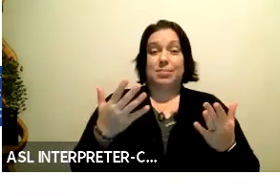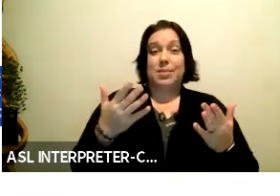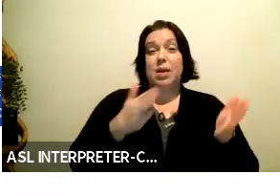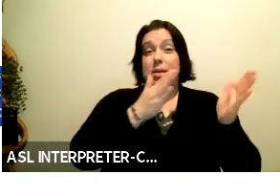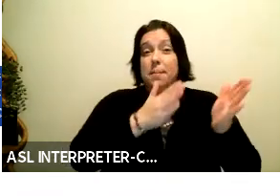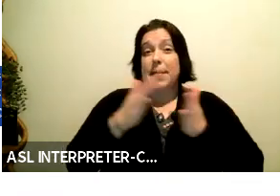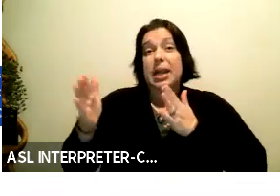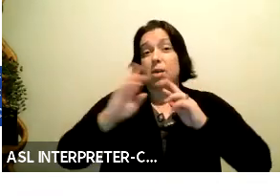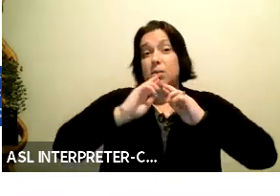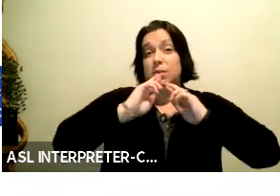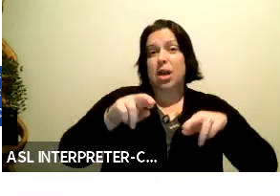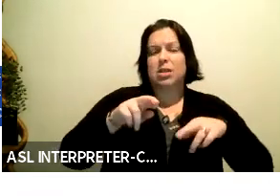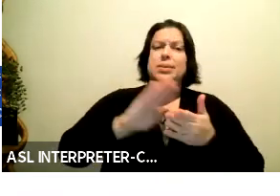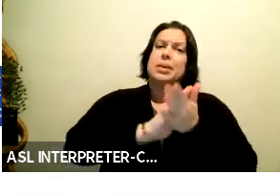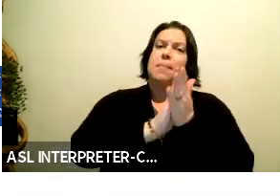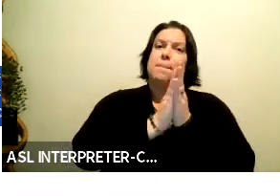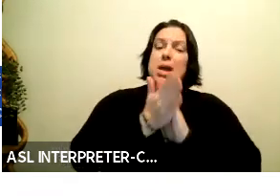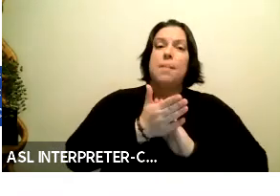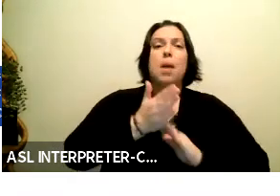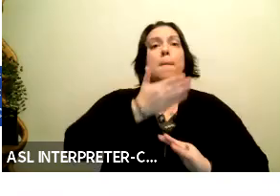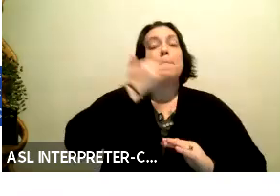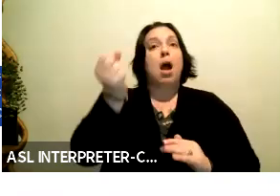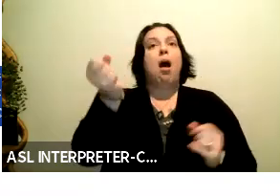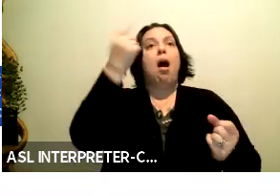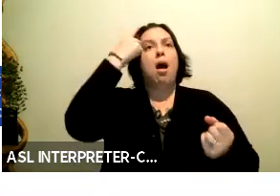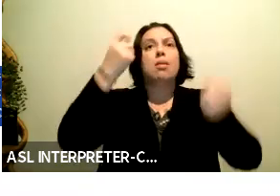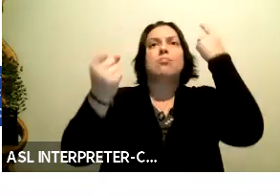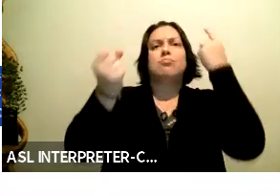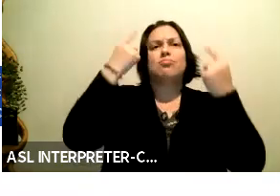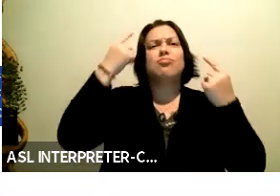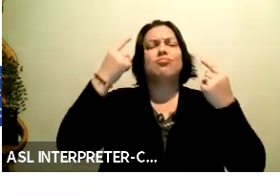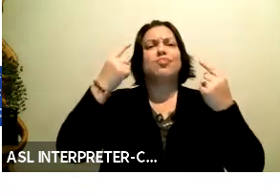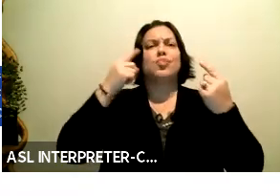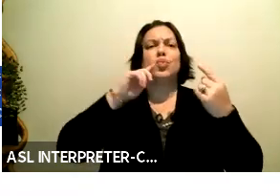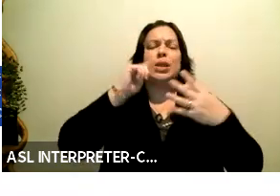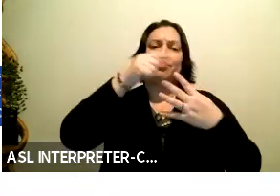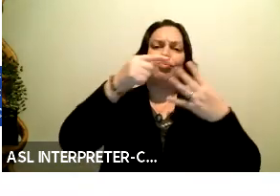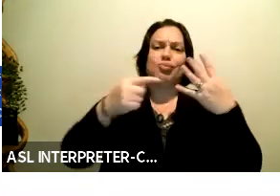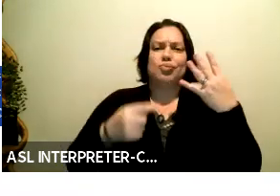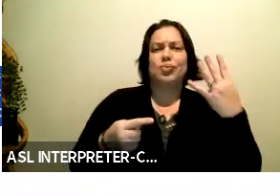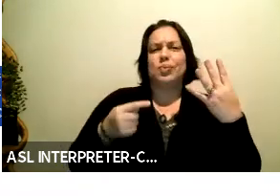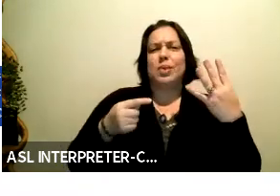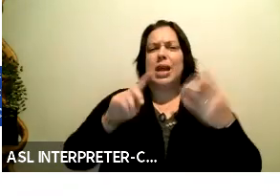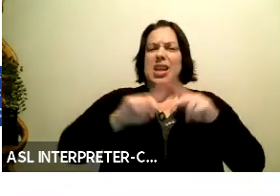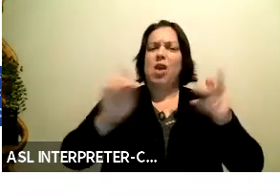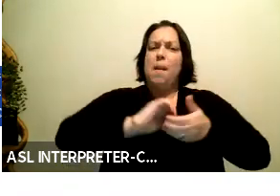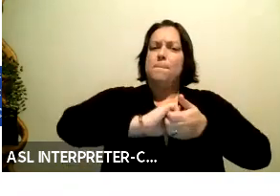response are becoming better understood among different emergency partners, operationalizing